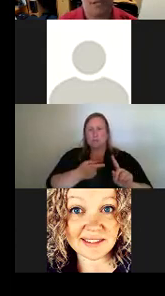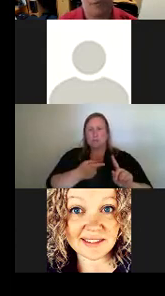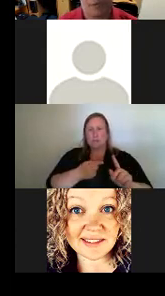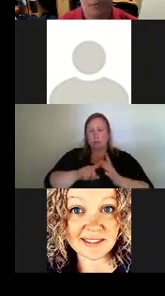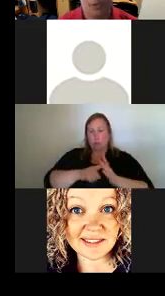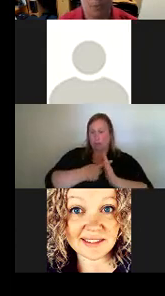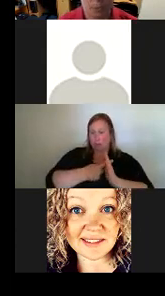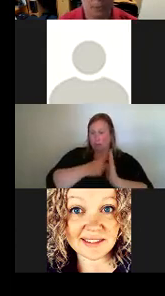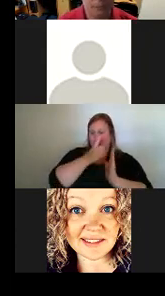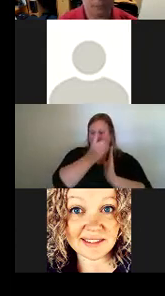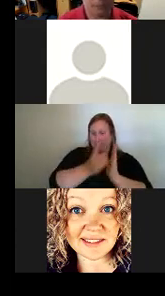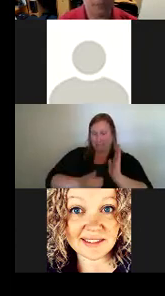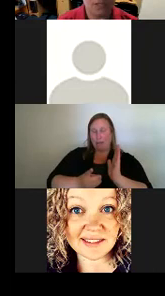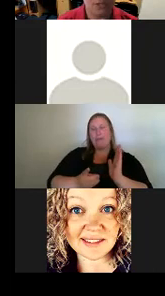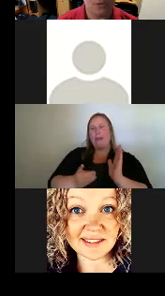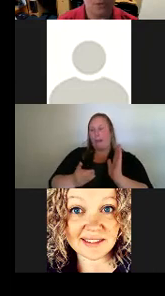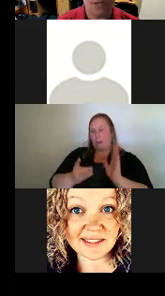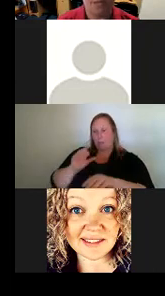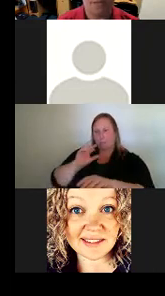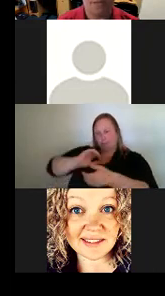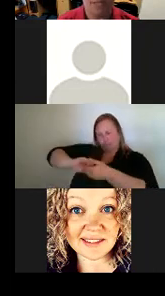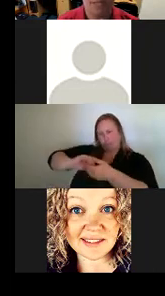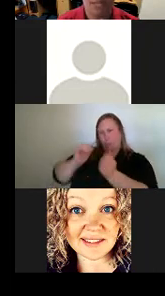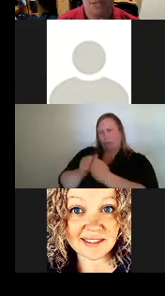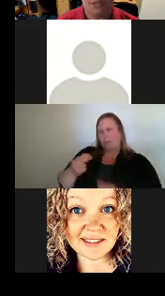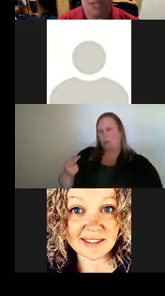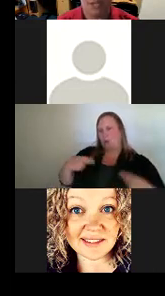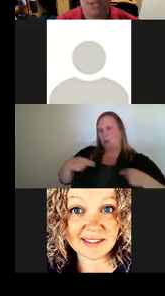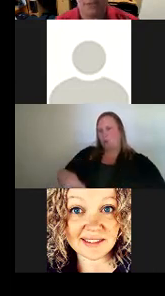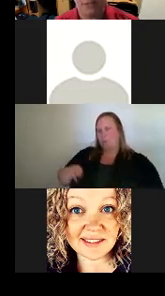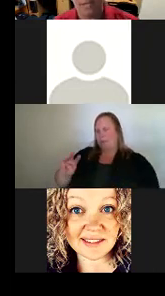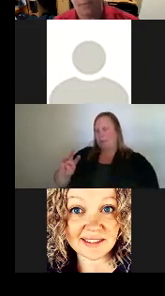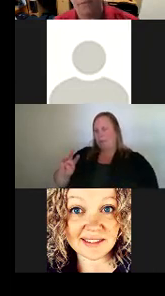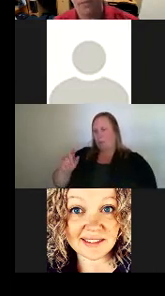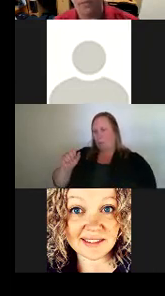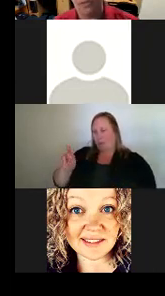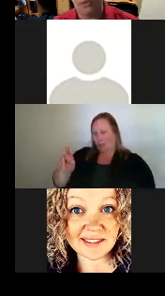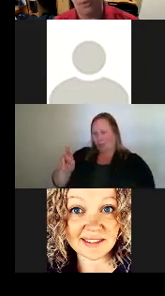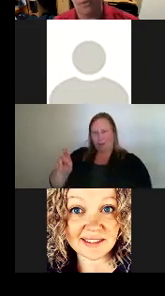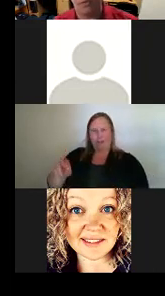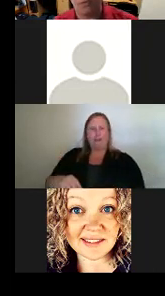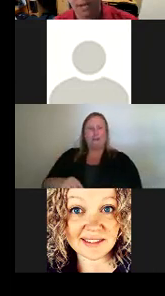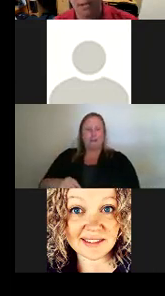WITH HUMANWARE. I HAVE THE EXAMPLE ON THE RIGHT.